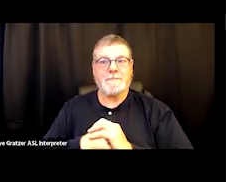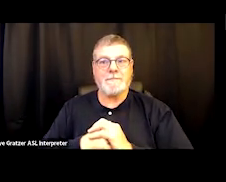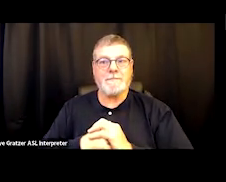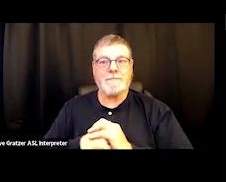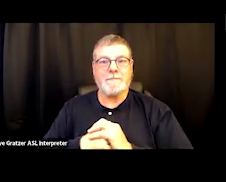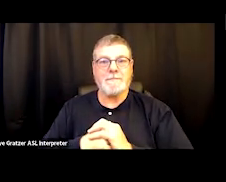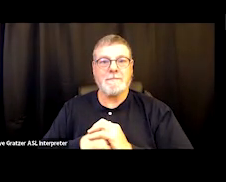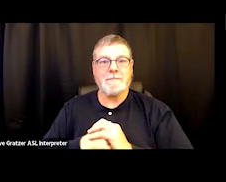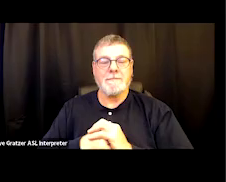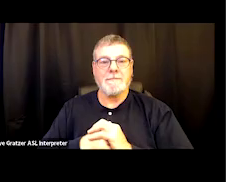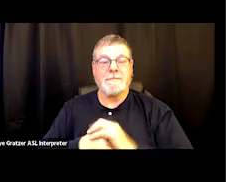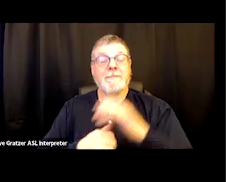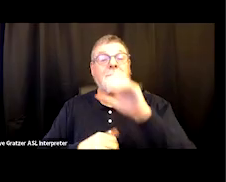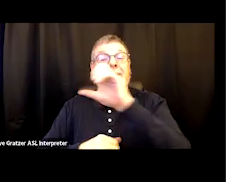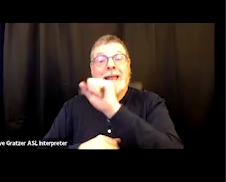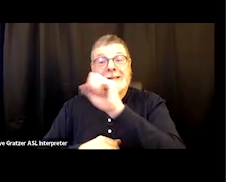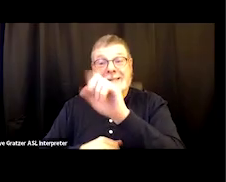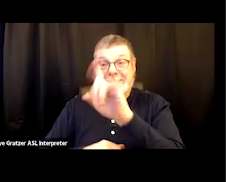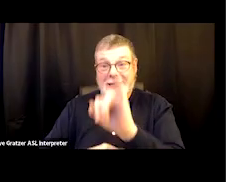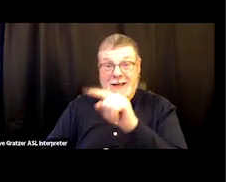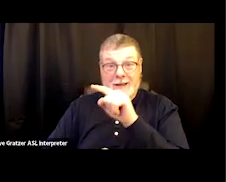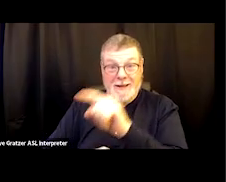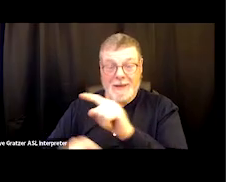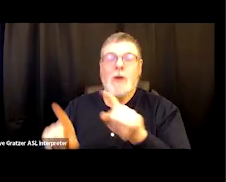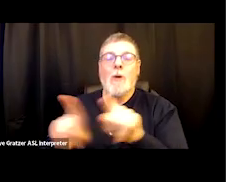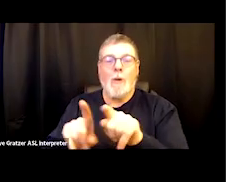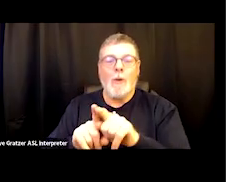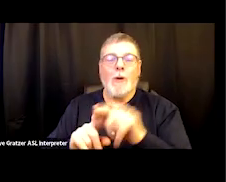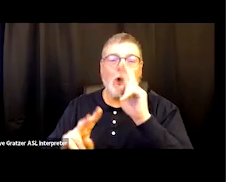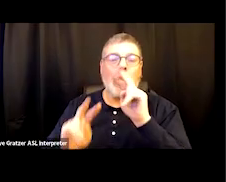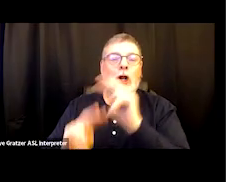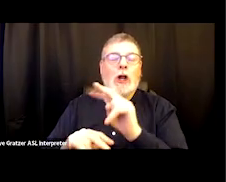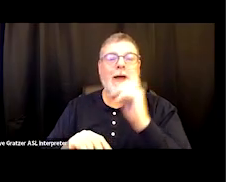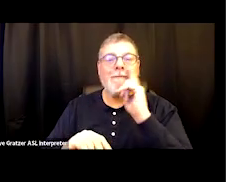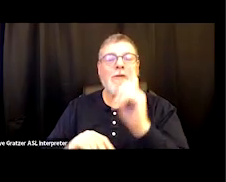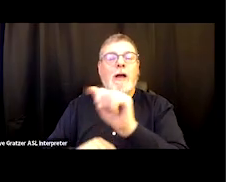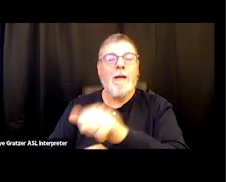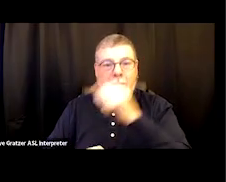The SSDI application also looks at potential eligibility for other benefit programs